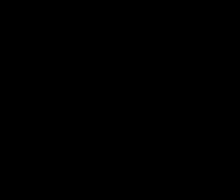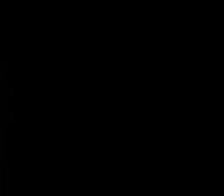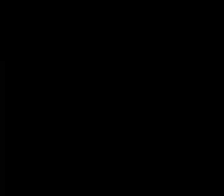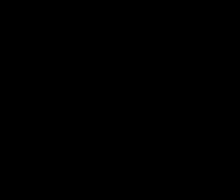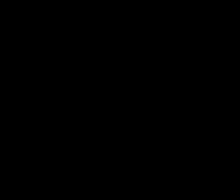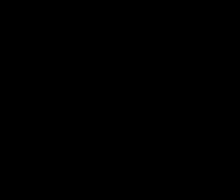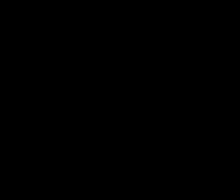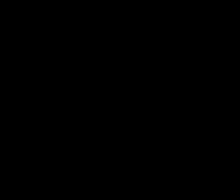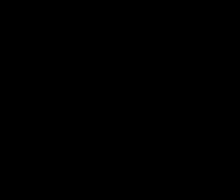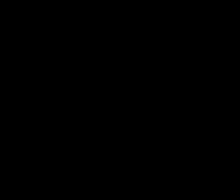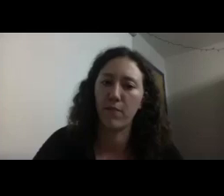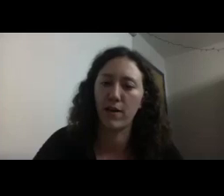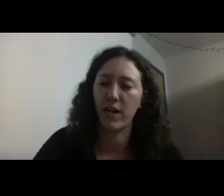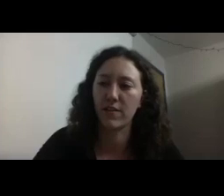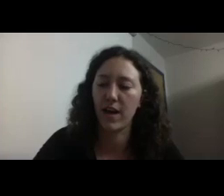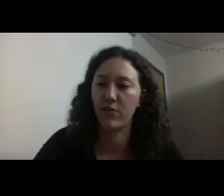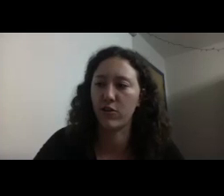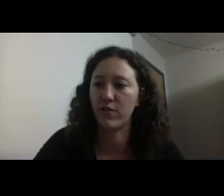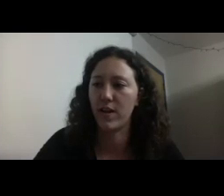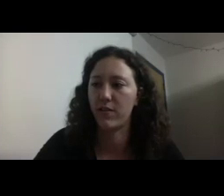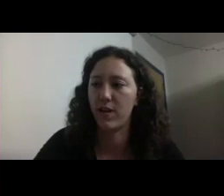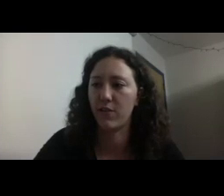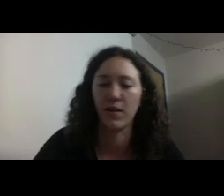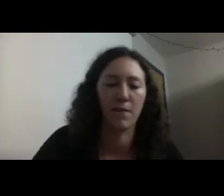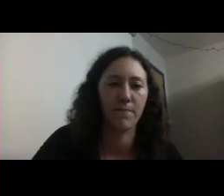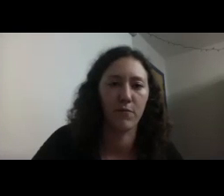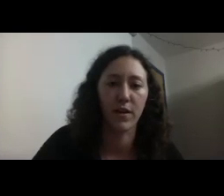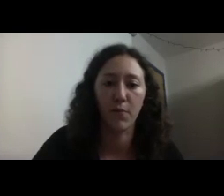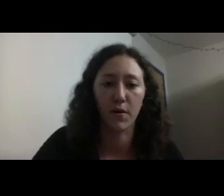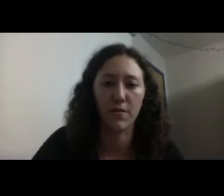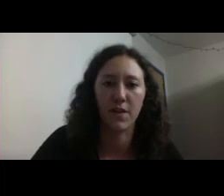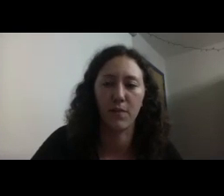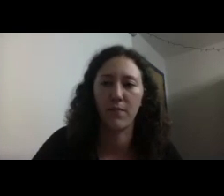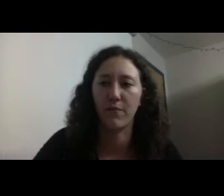families and collaborate with Deafblind projects, it is really important to me so I am really